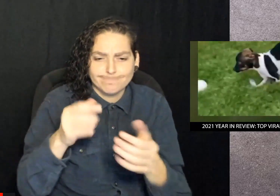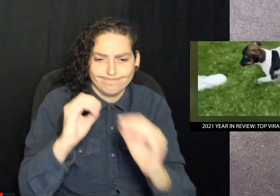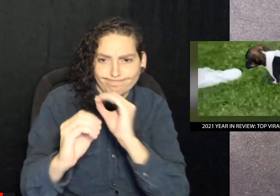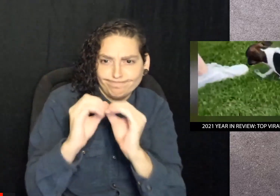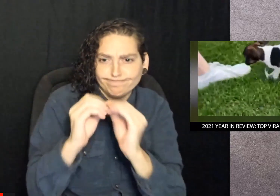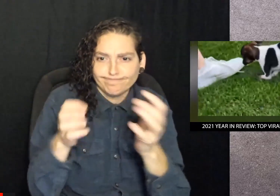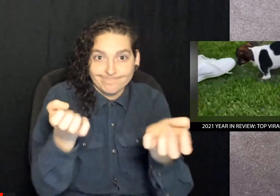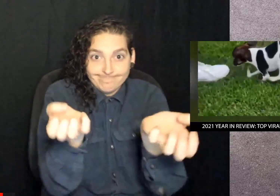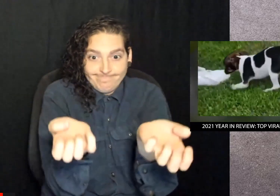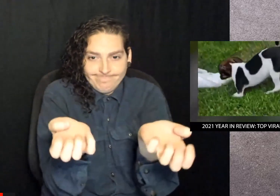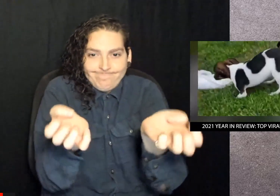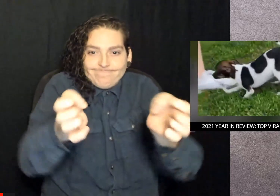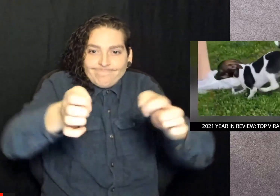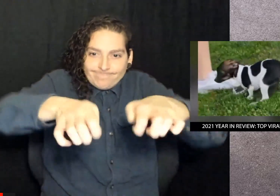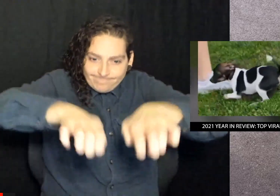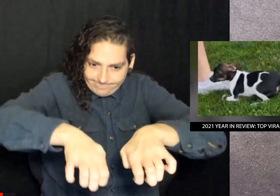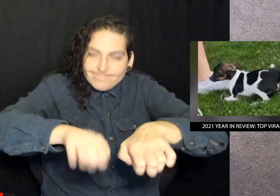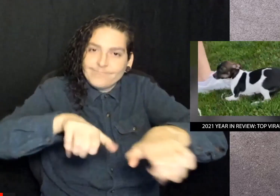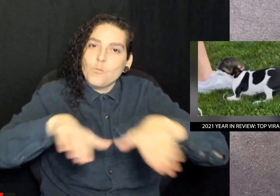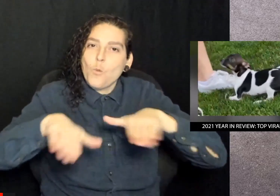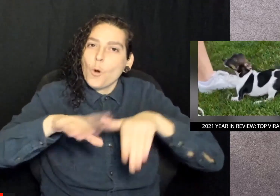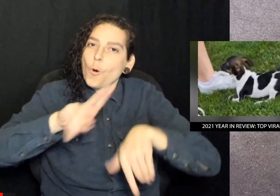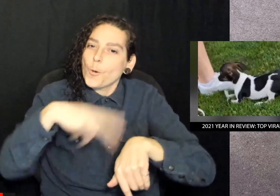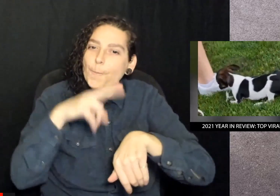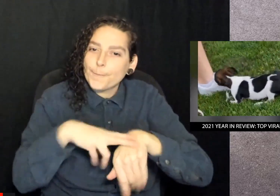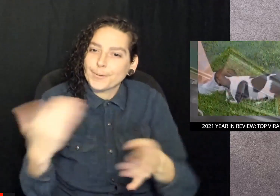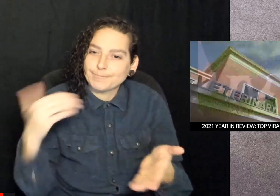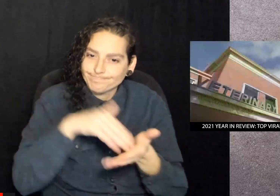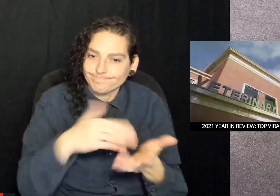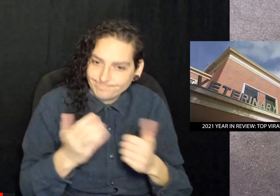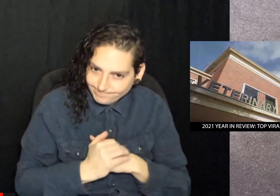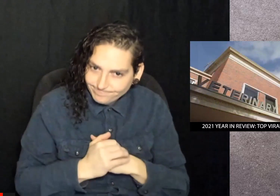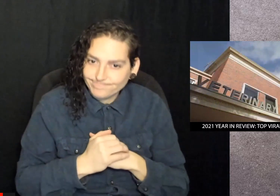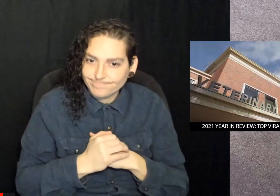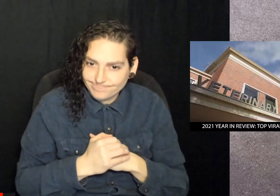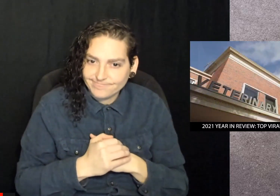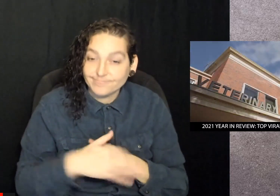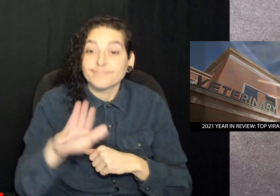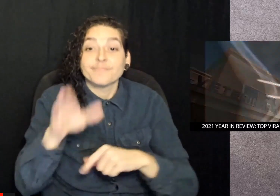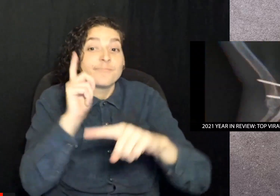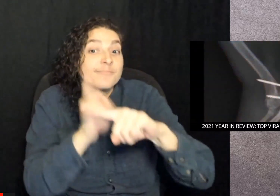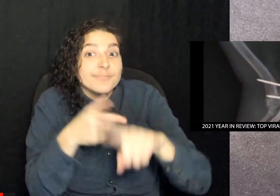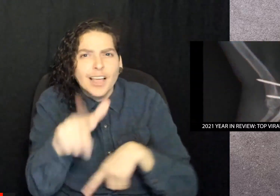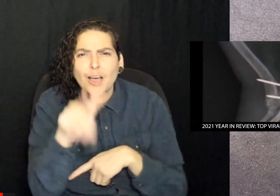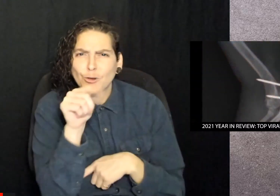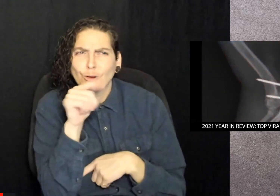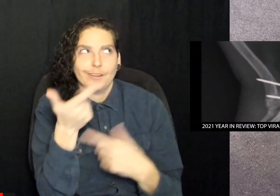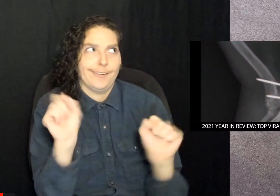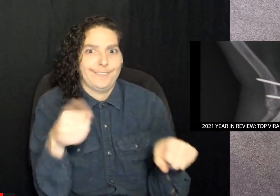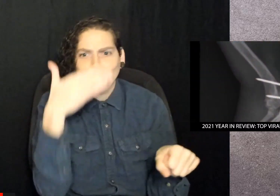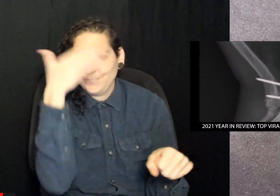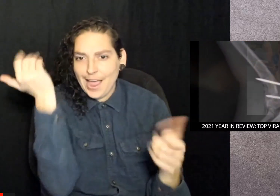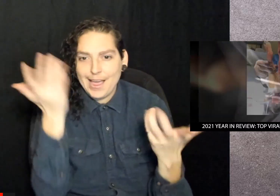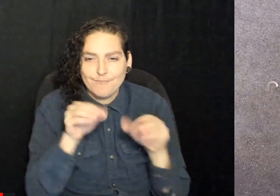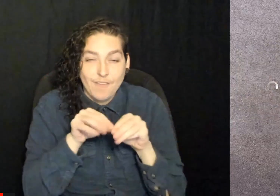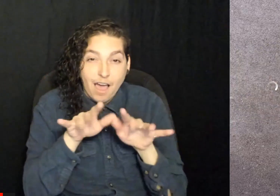using surgery to reorient and stabilize Siggi's paws so he could walk normally and who can forget